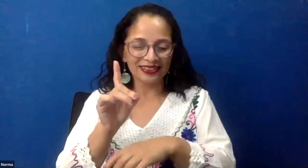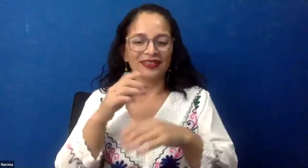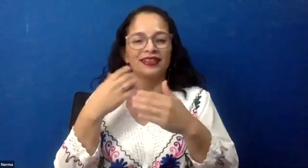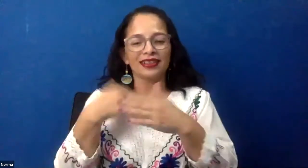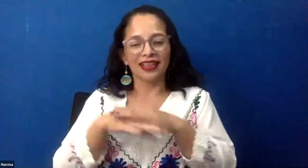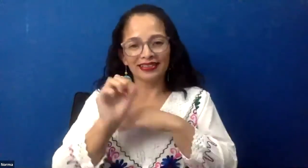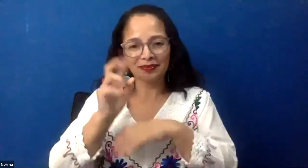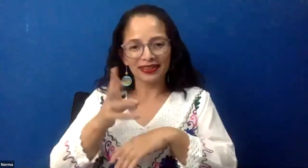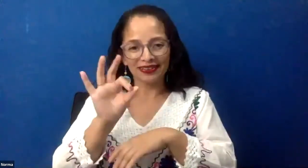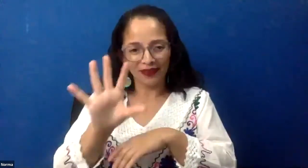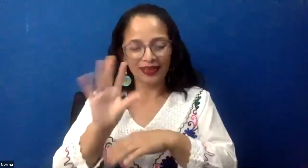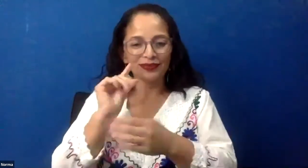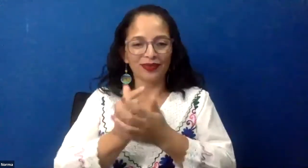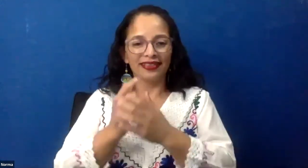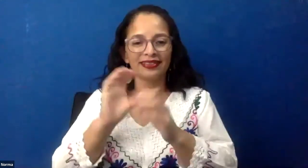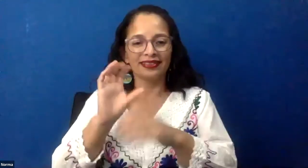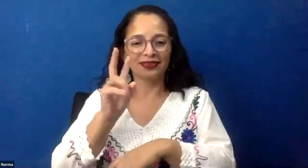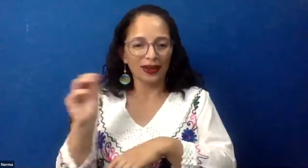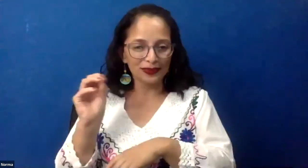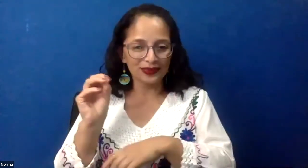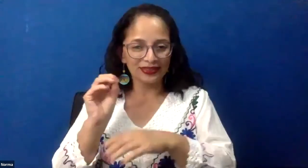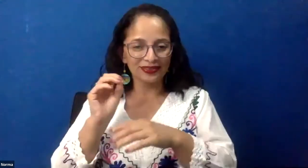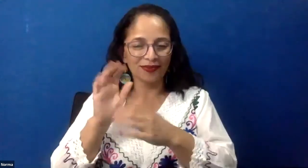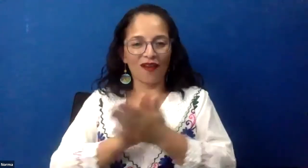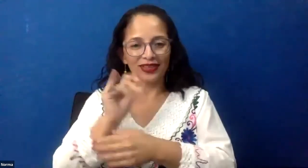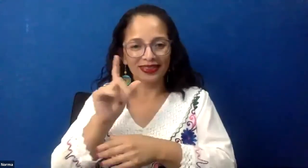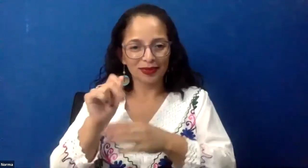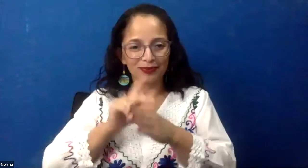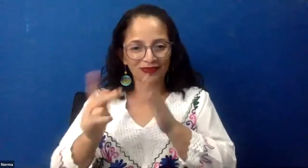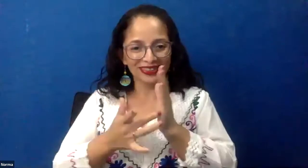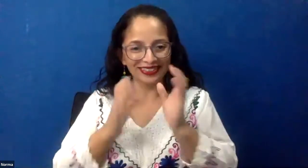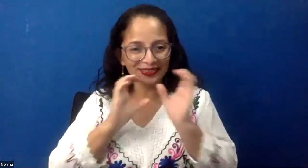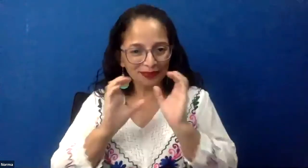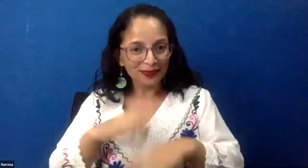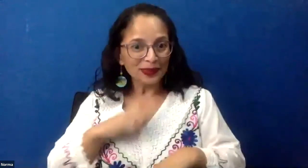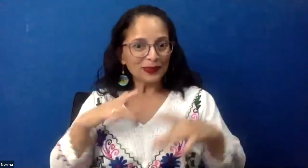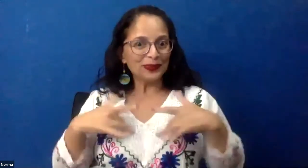I am a graduate from NTID, and I graduated in 1995.